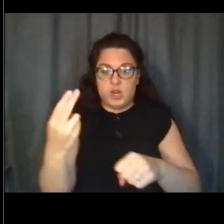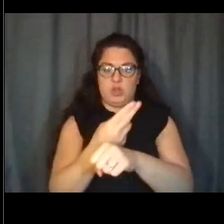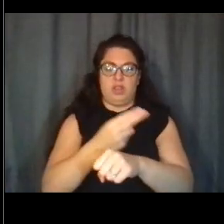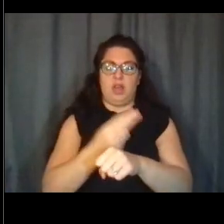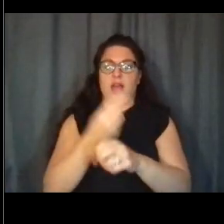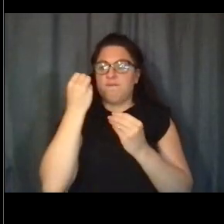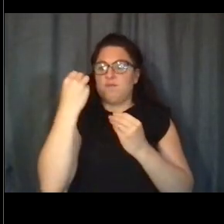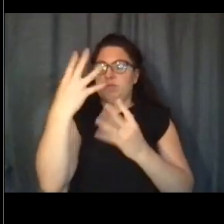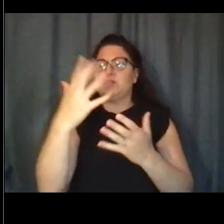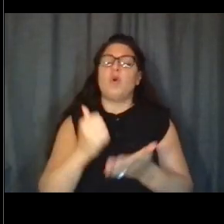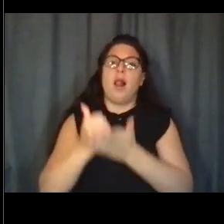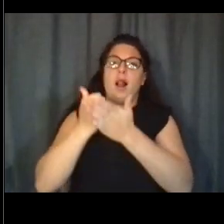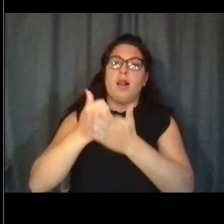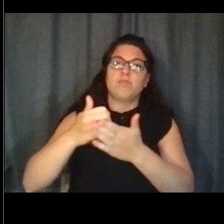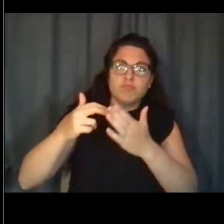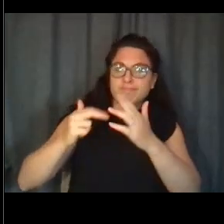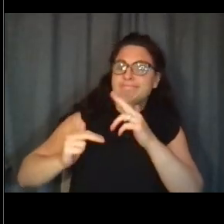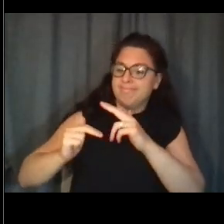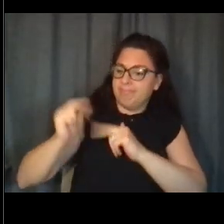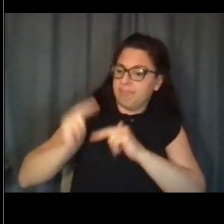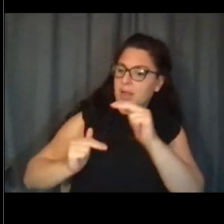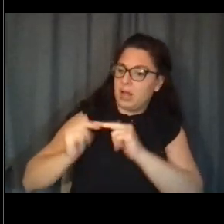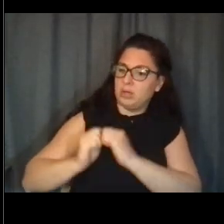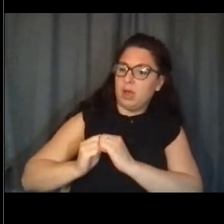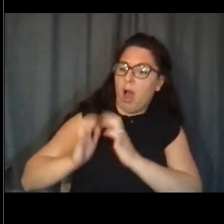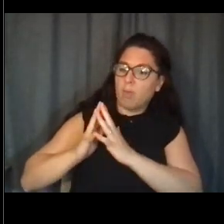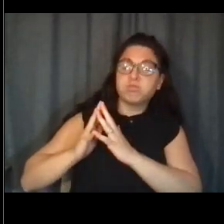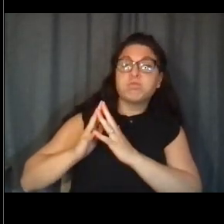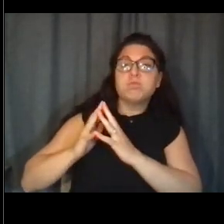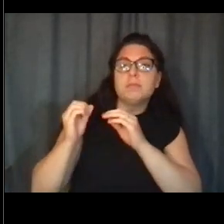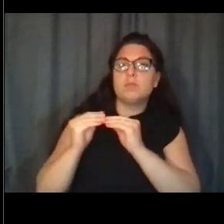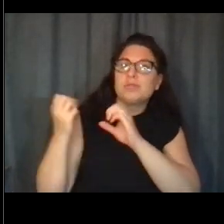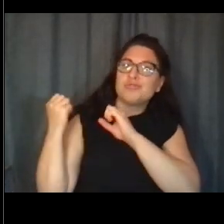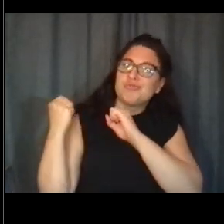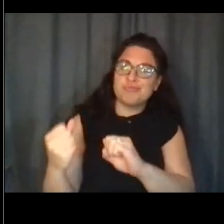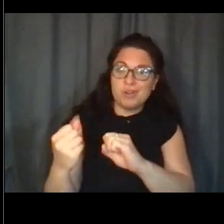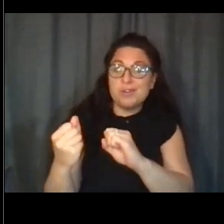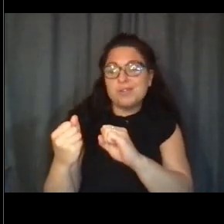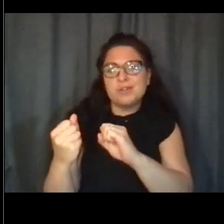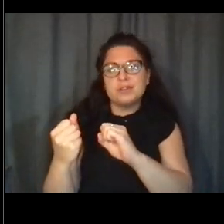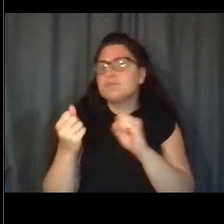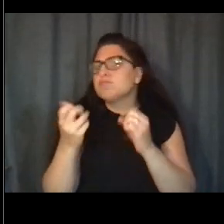that can withstand those types of impacts. We want to build stronger buildings so that we don't have damage from them down the road.